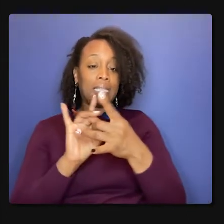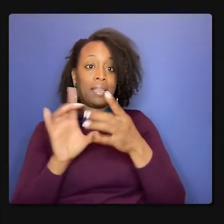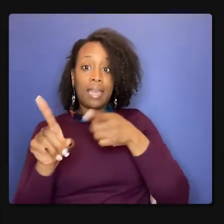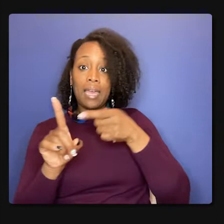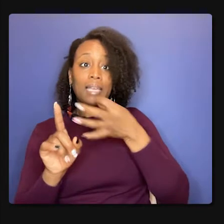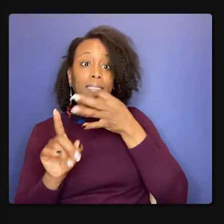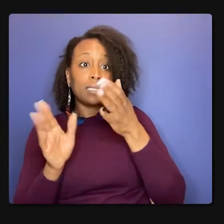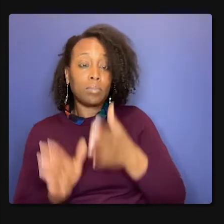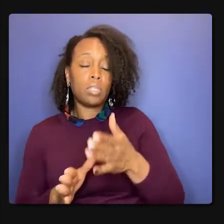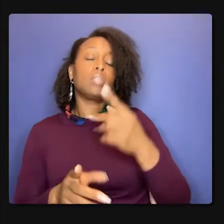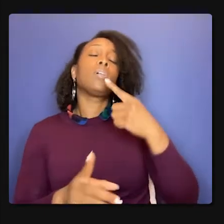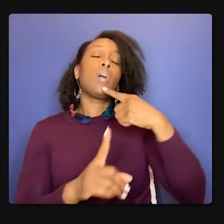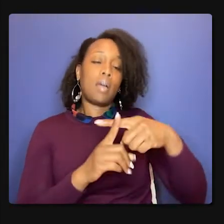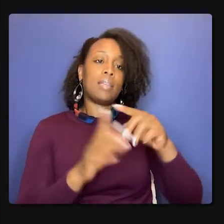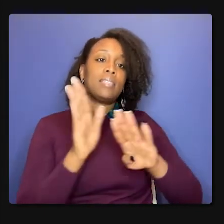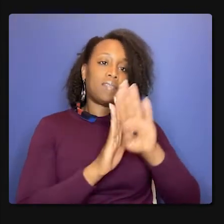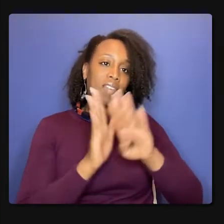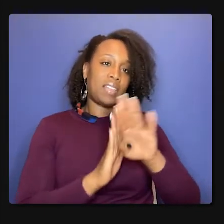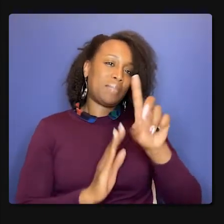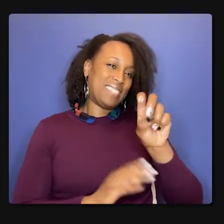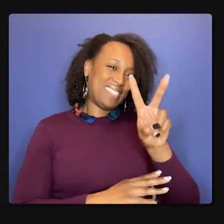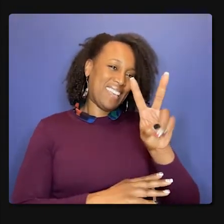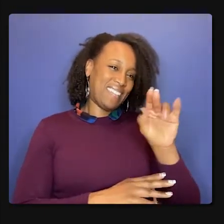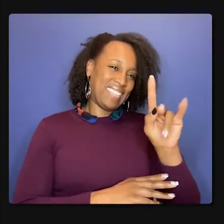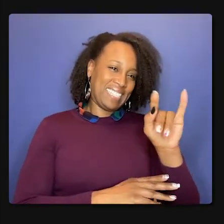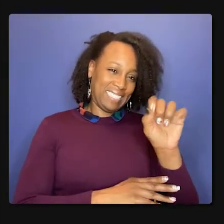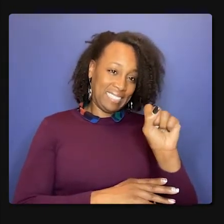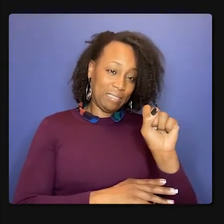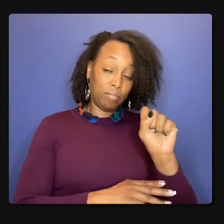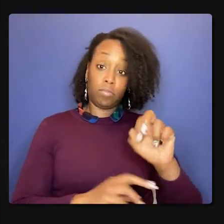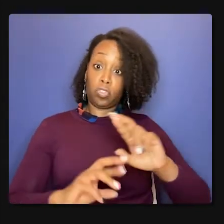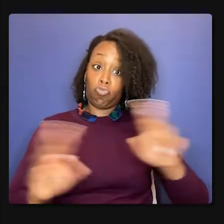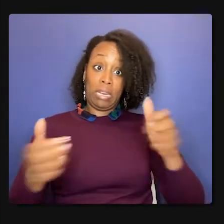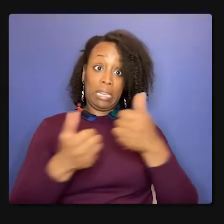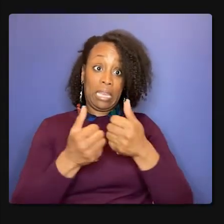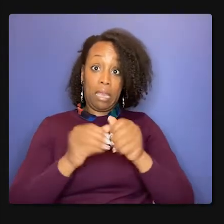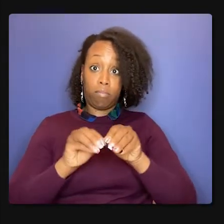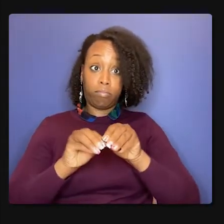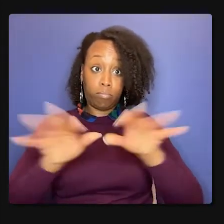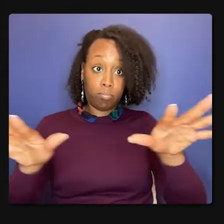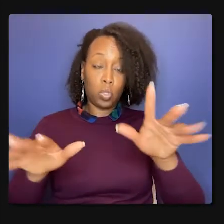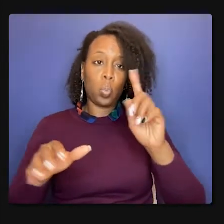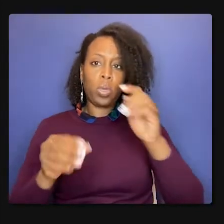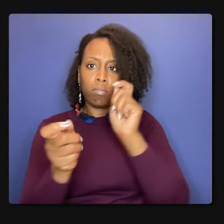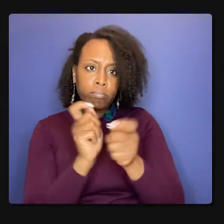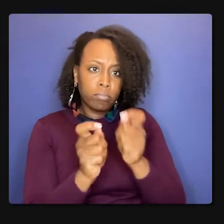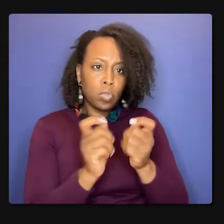and develop on dev kits. When you're ready to launch your game, you'll configure it through our game publishing portal.